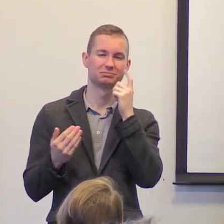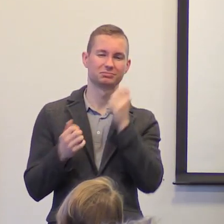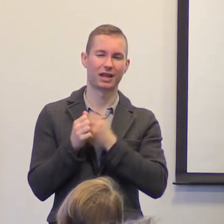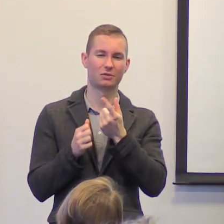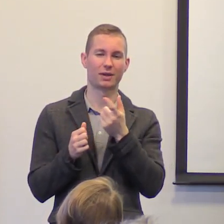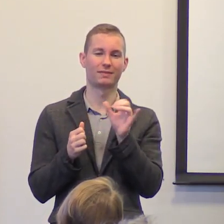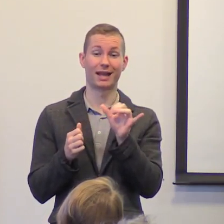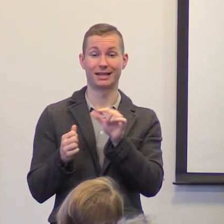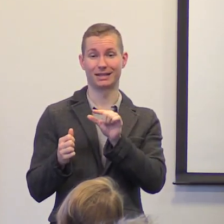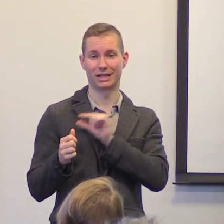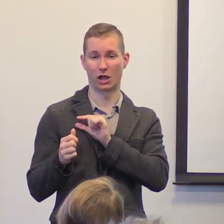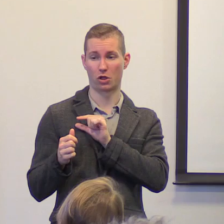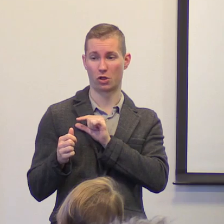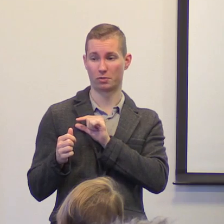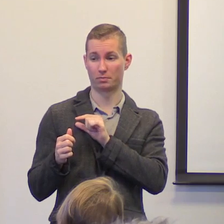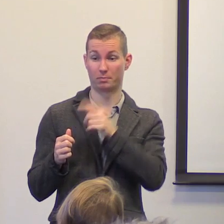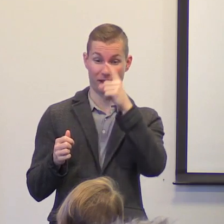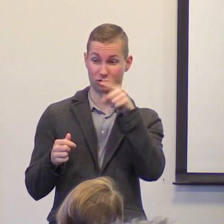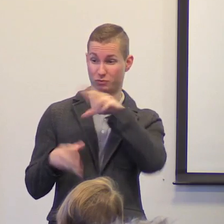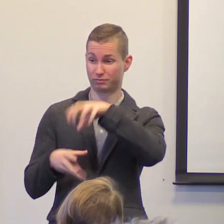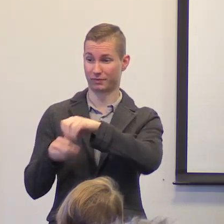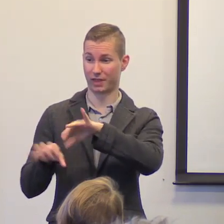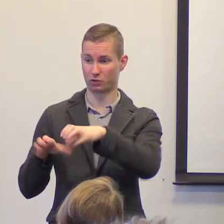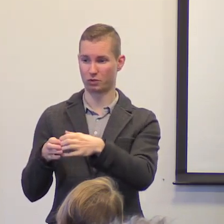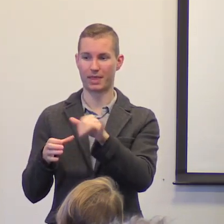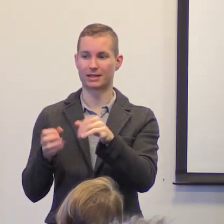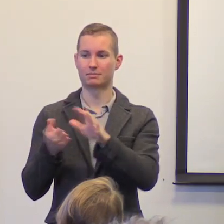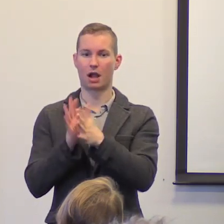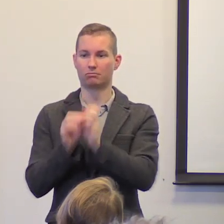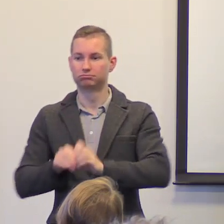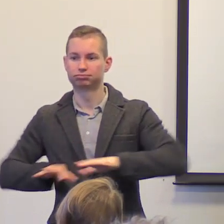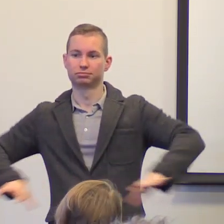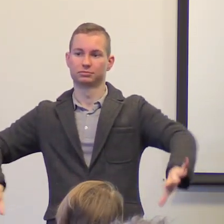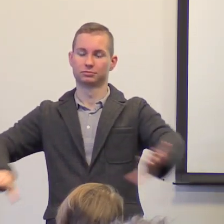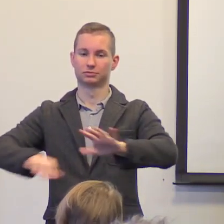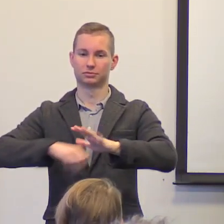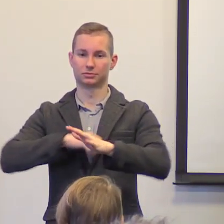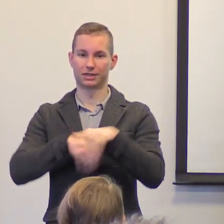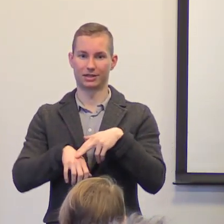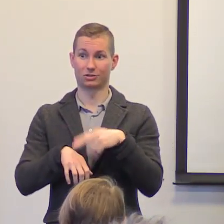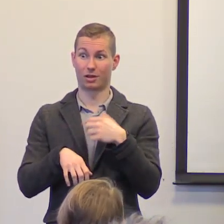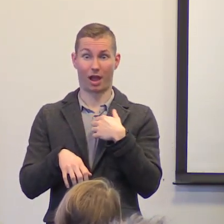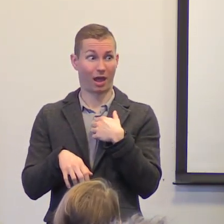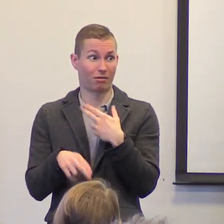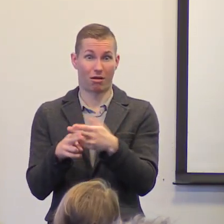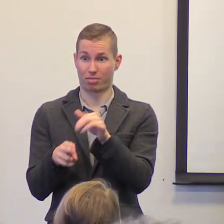association," has now gone nationwide, and to me, I would call that a form of terrorism.